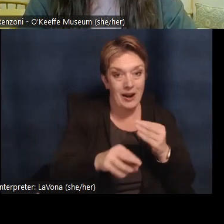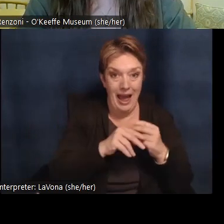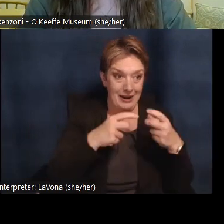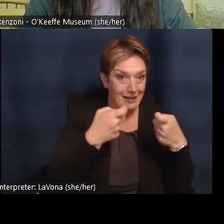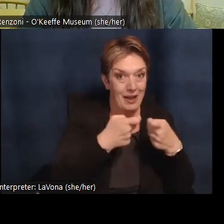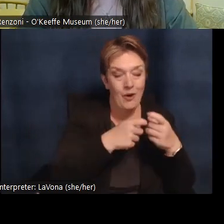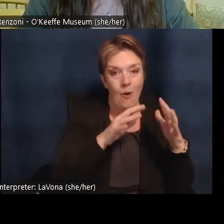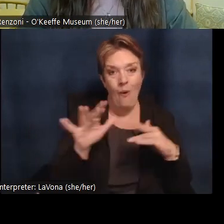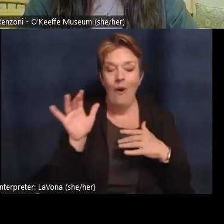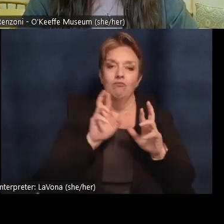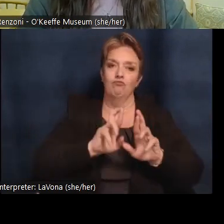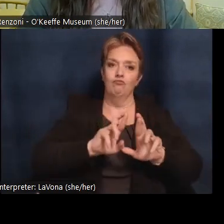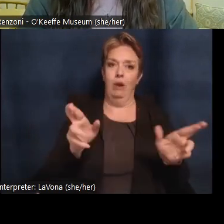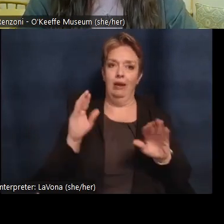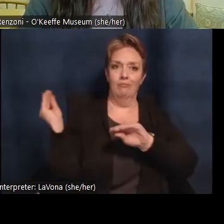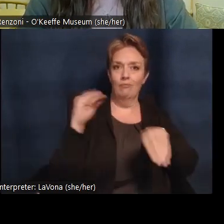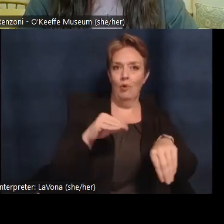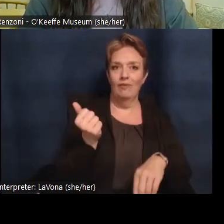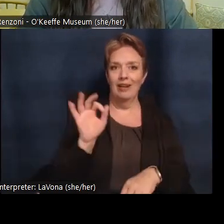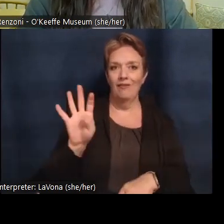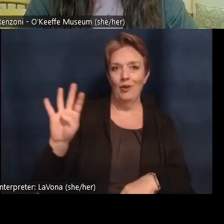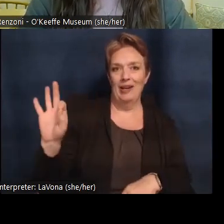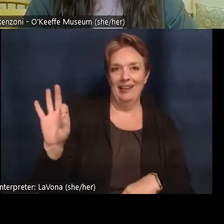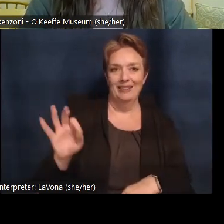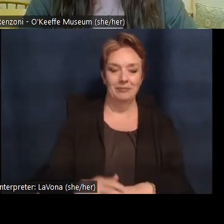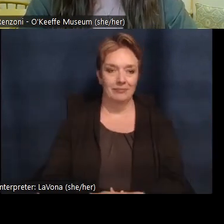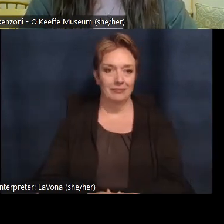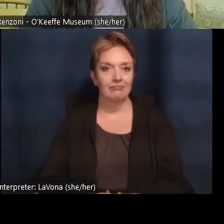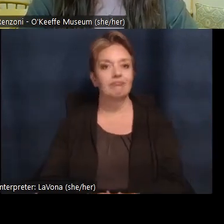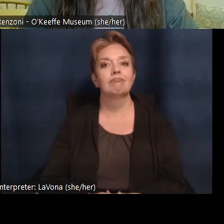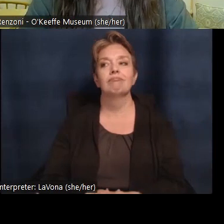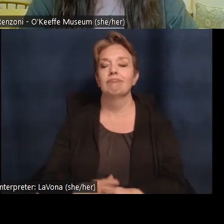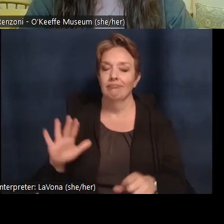So in 1949, she permanently moves to New Mexico.